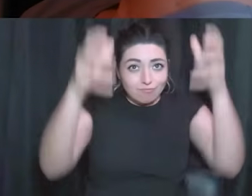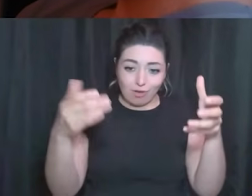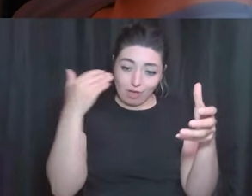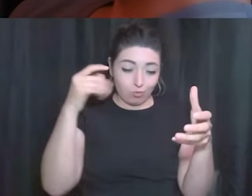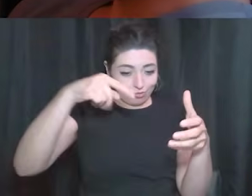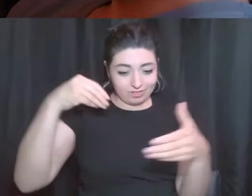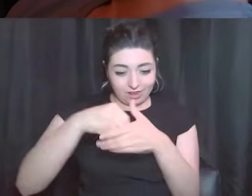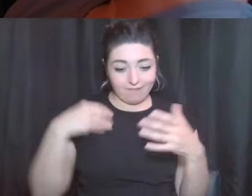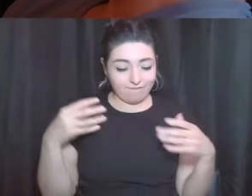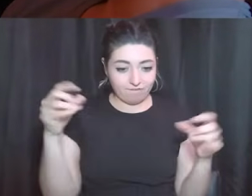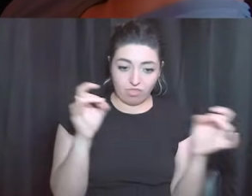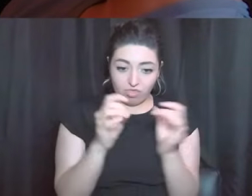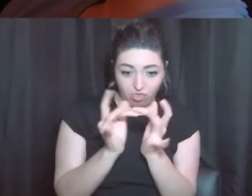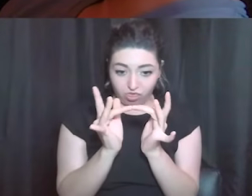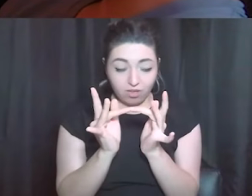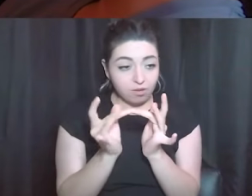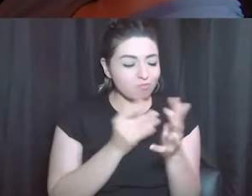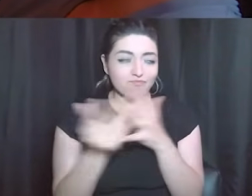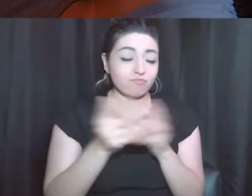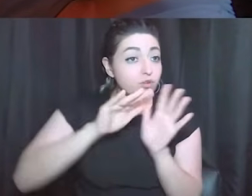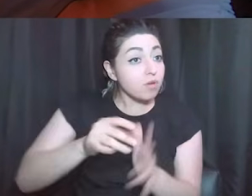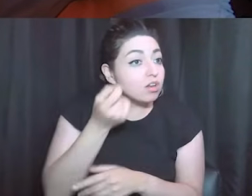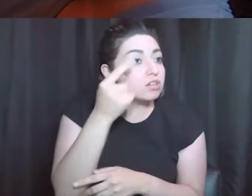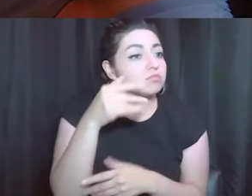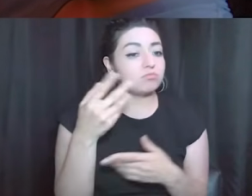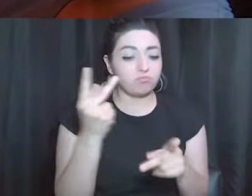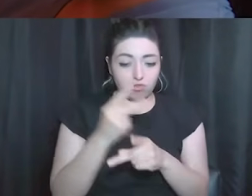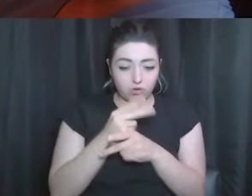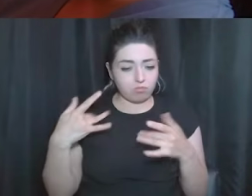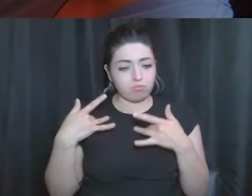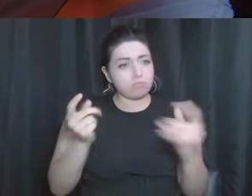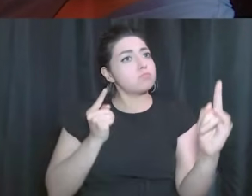Look, I know you got internet in your brain, or whatever, but when it comes to figuring out what you want,